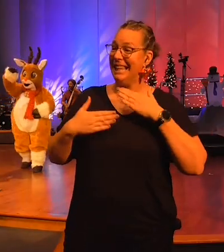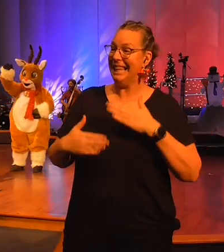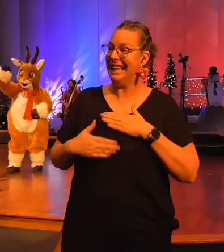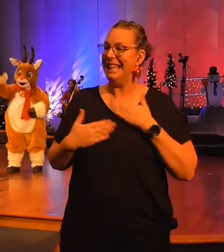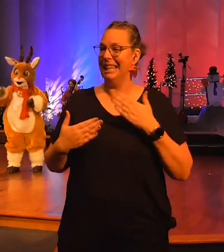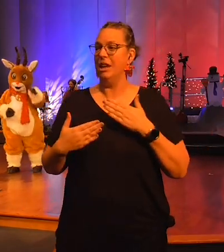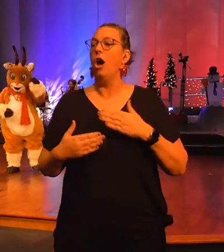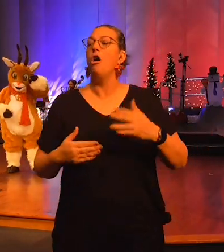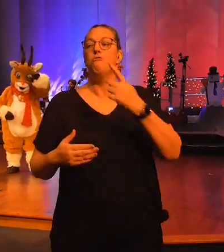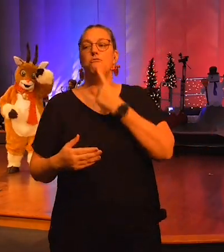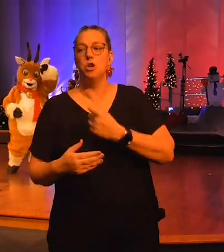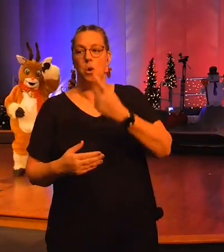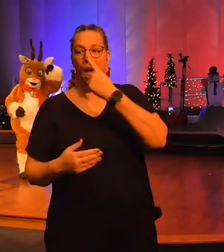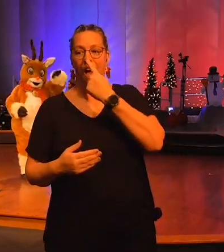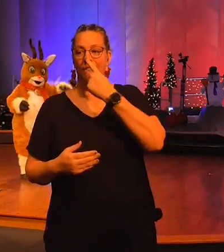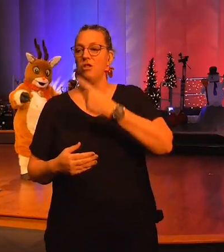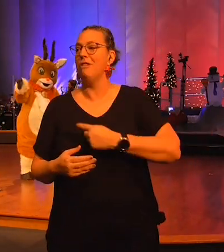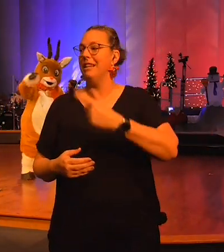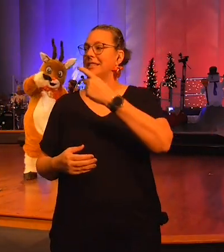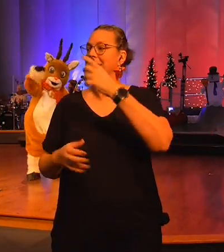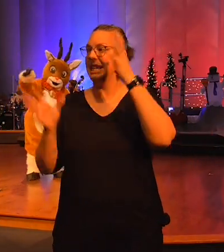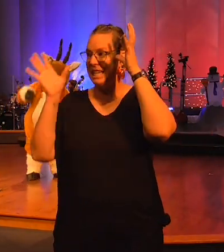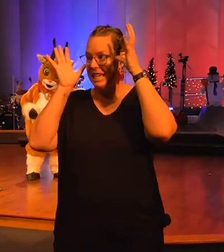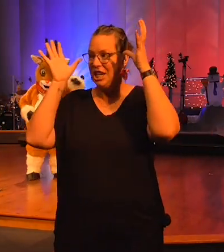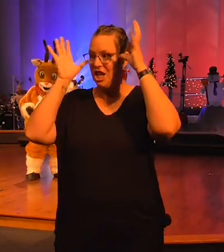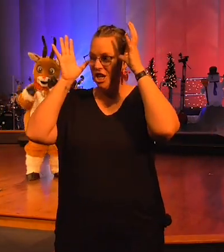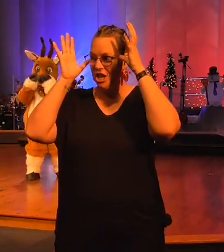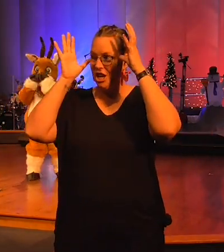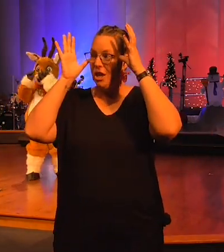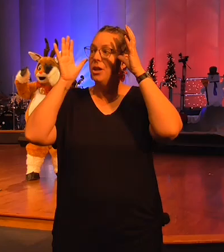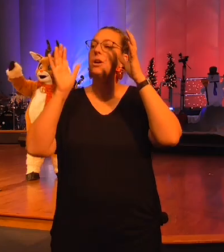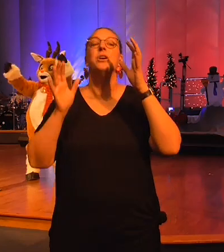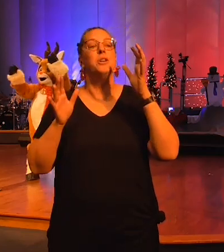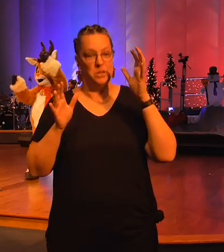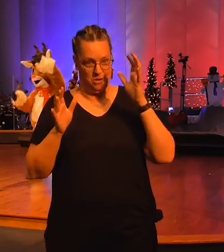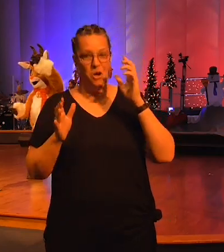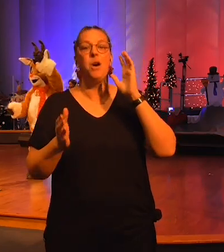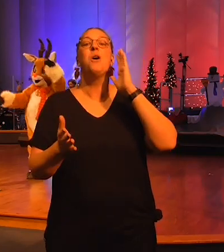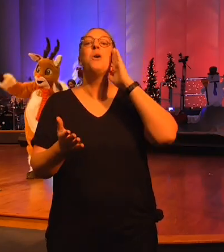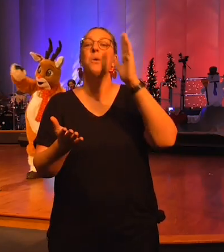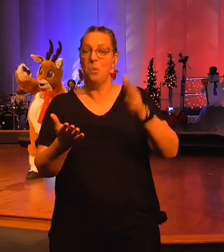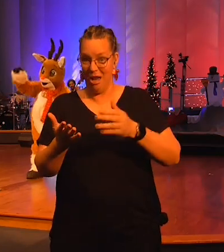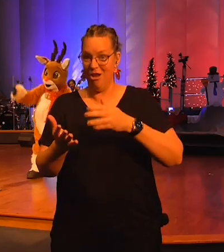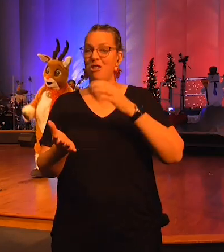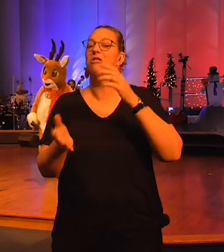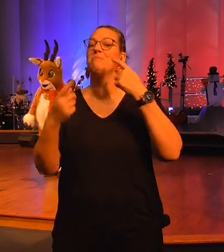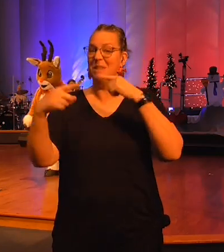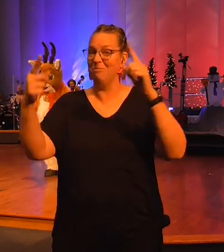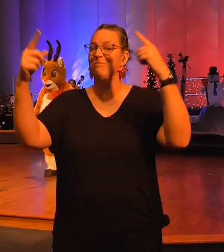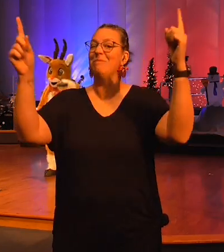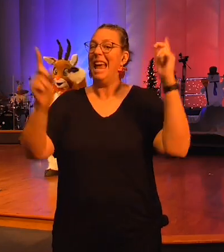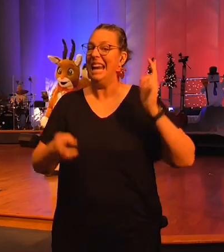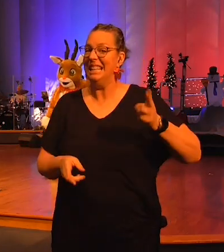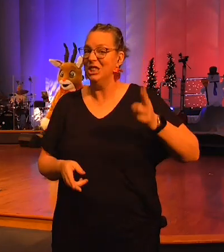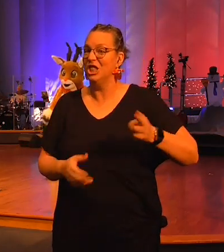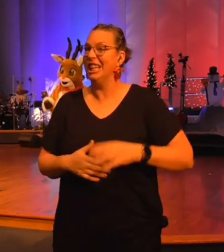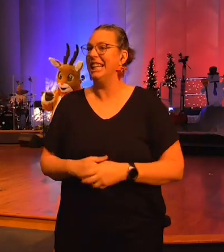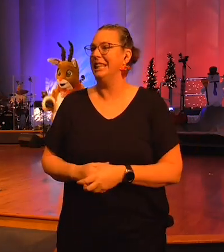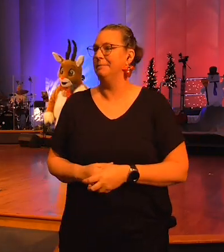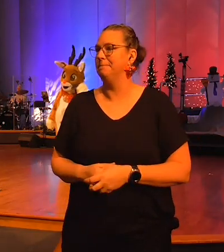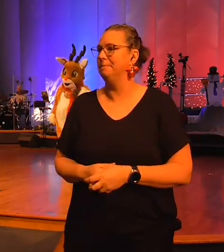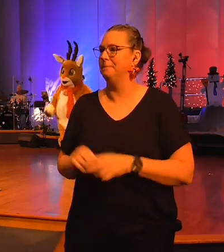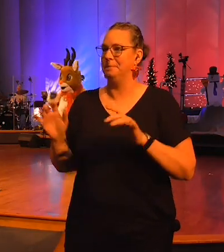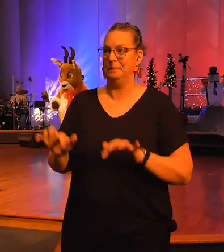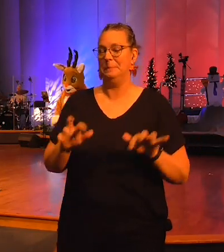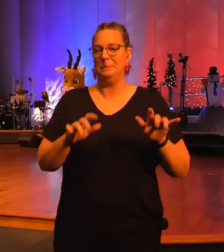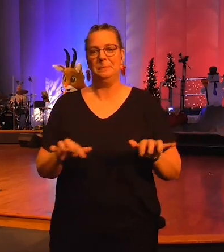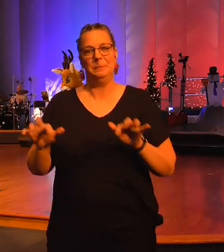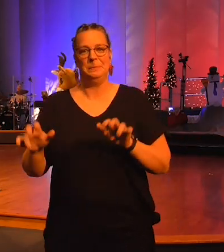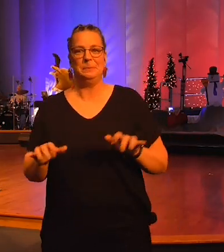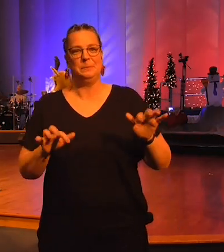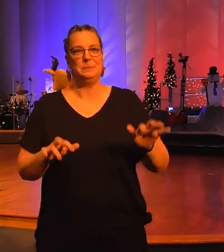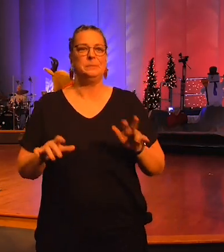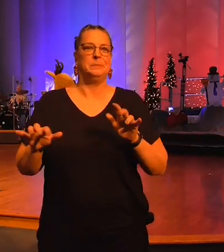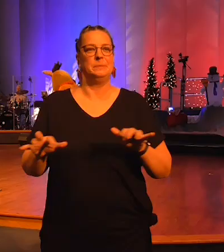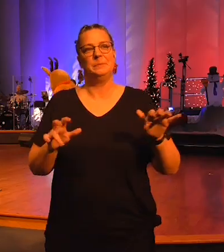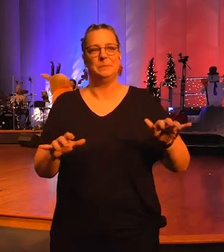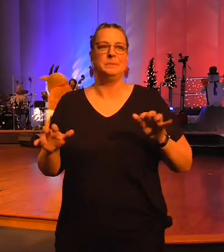Came As It shouted out with CLE Rudolph the red nose reindeer you go down in history oh